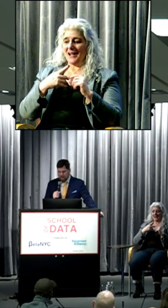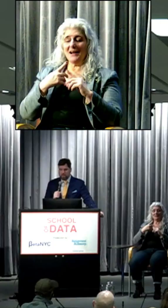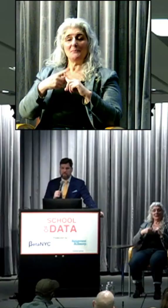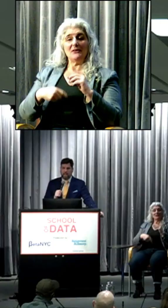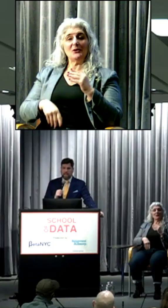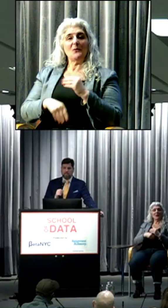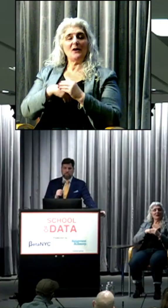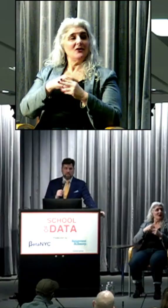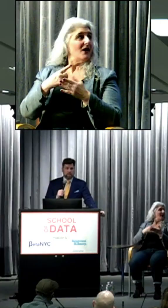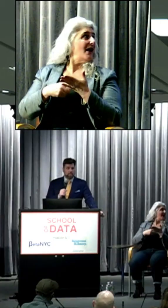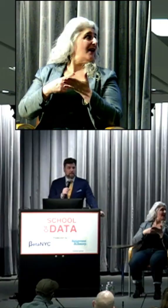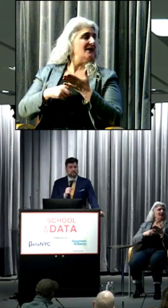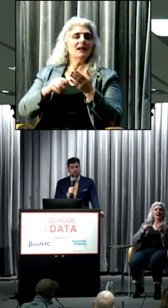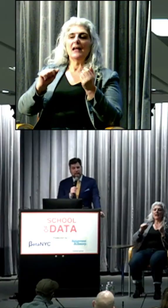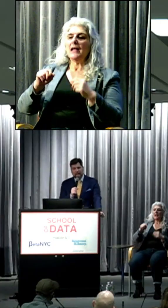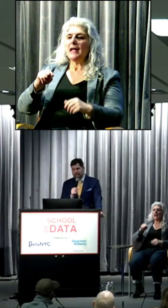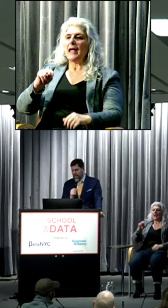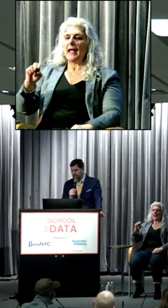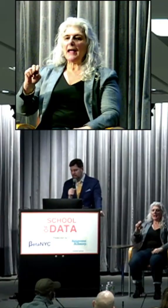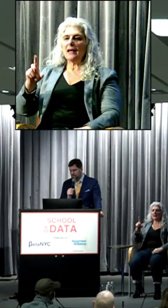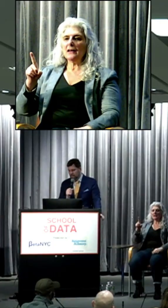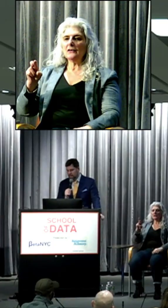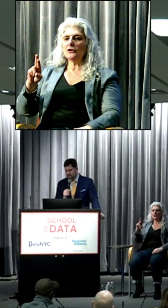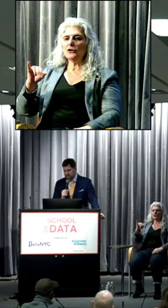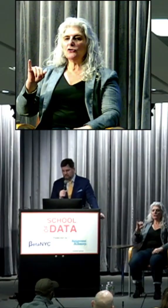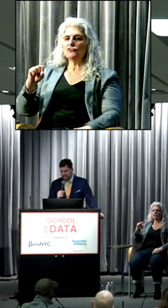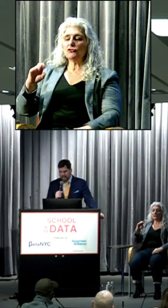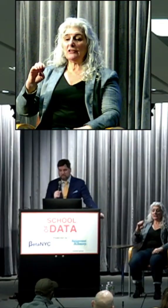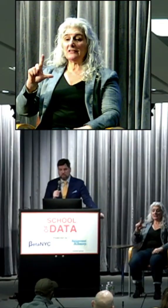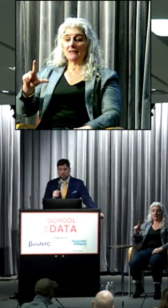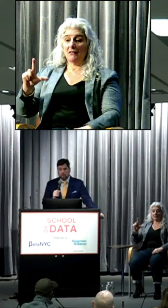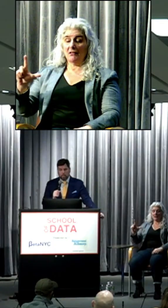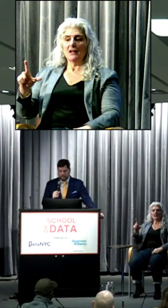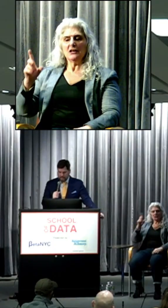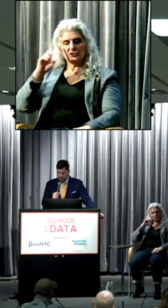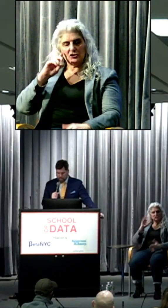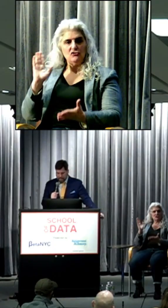our lives now and how our choices shape lives in the future.